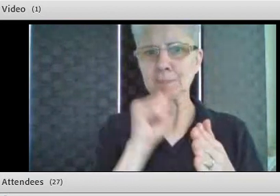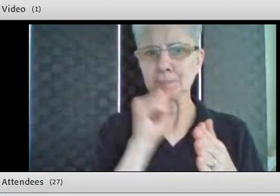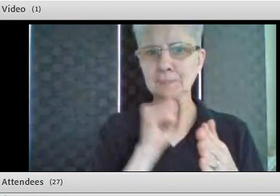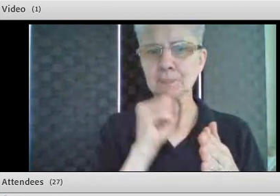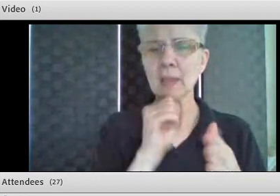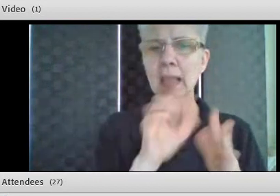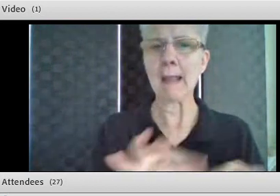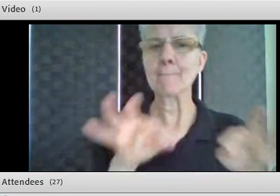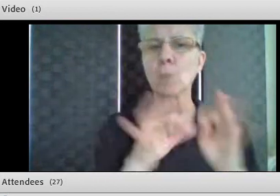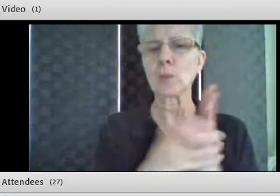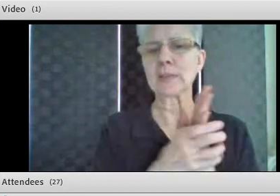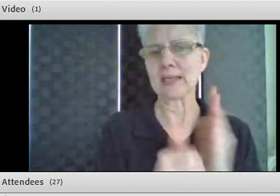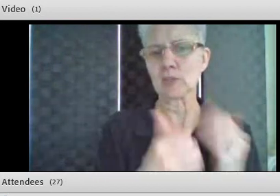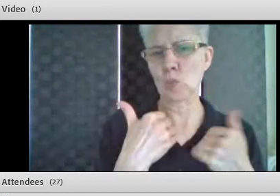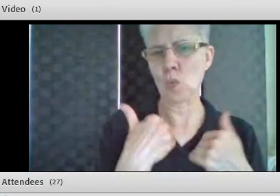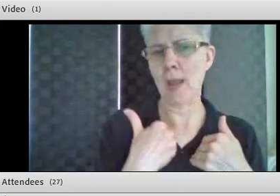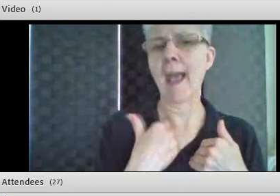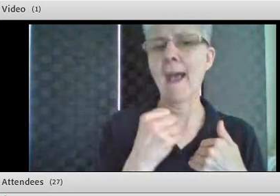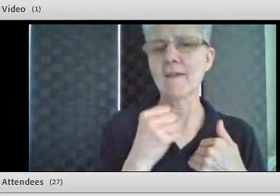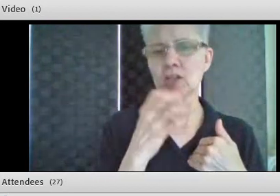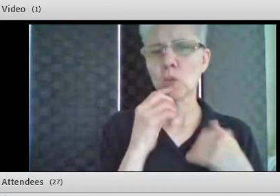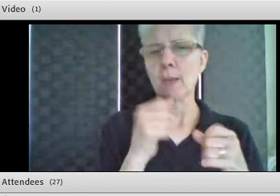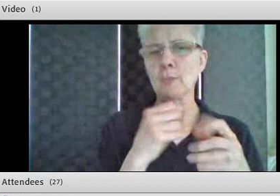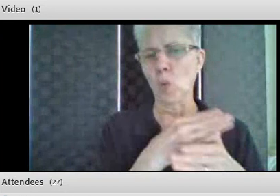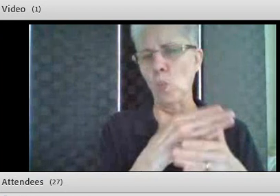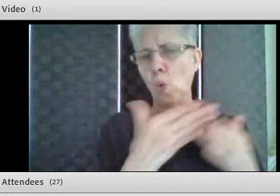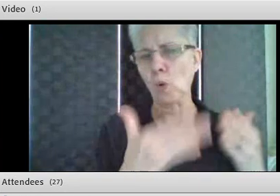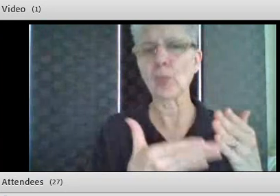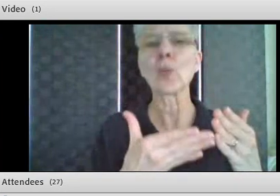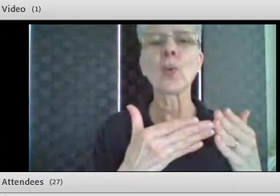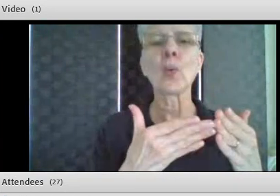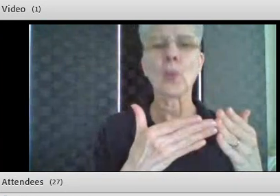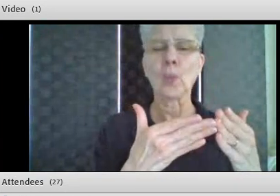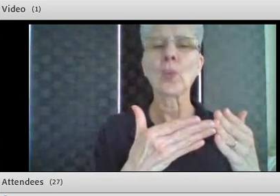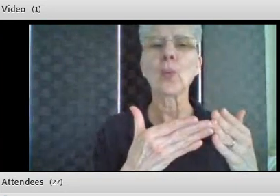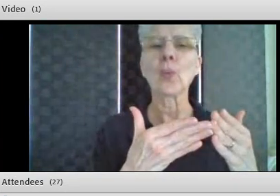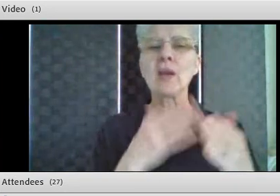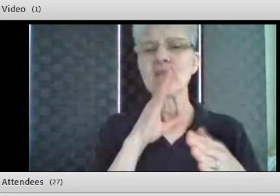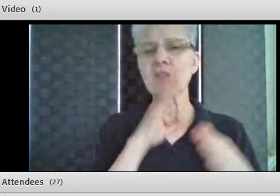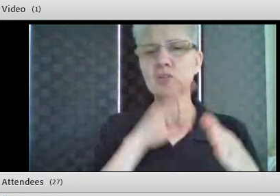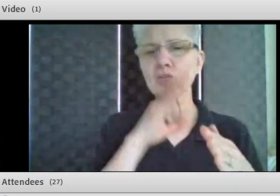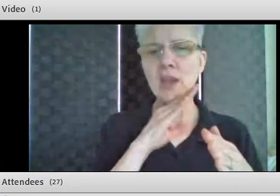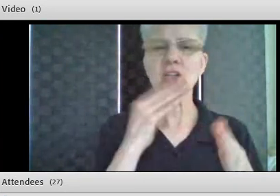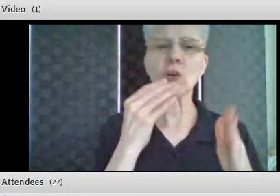so this is a way to keep kids interested in music while they work through that. Hilary: Mm-hmm.